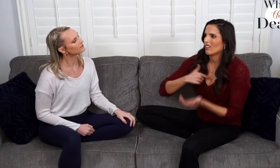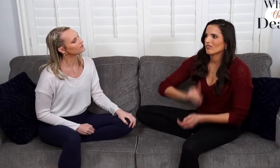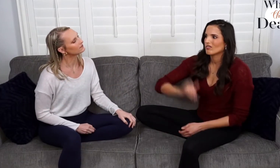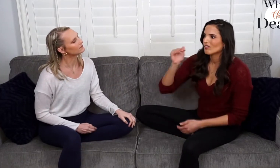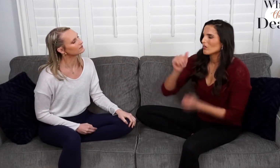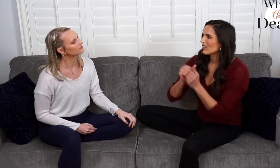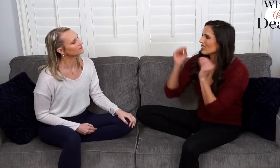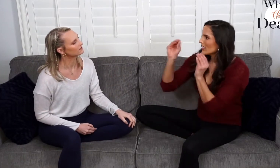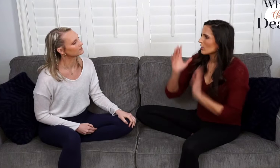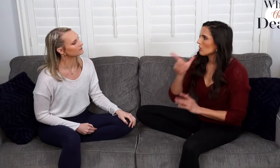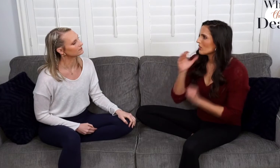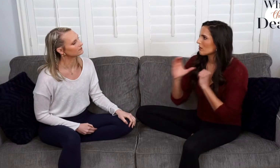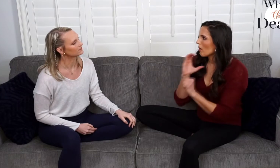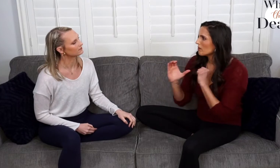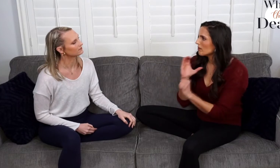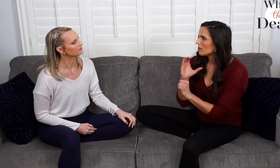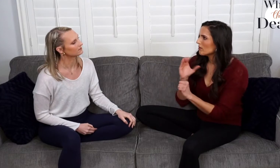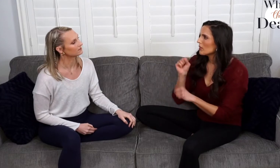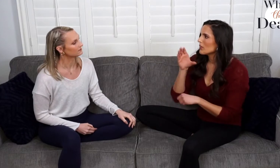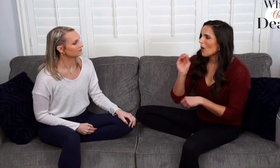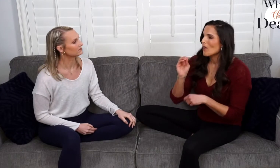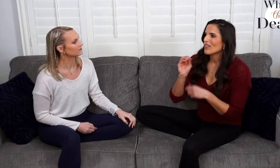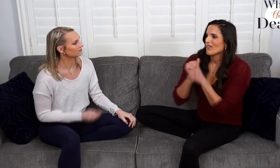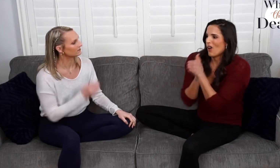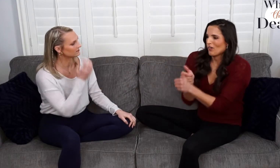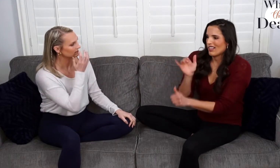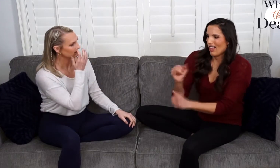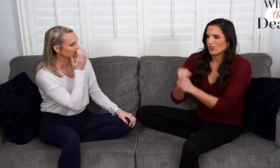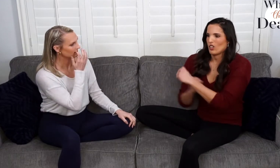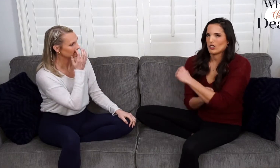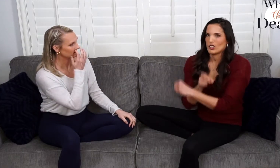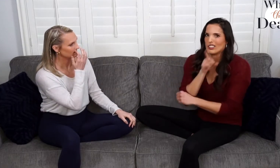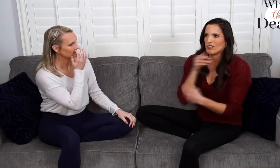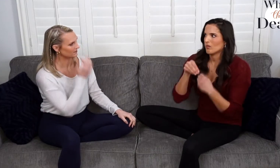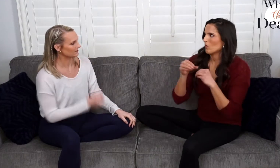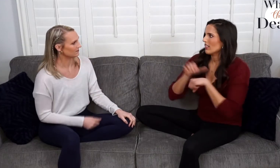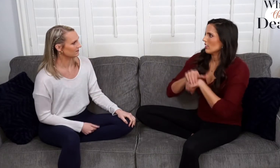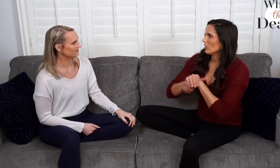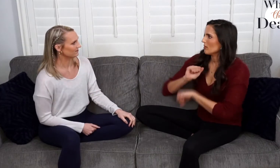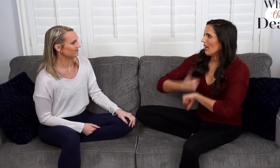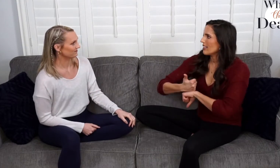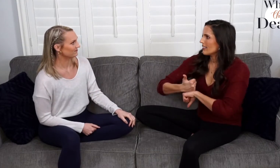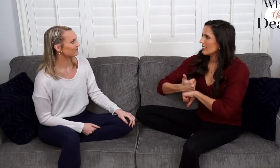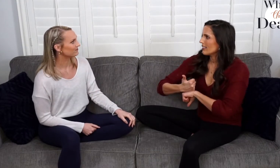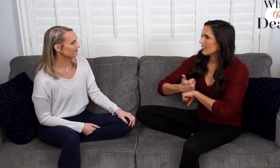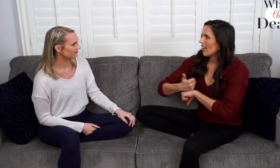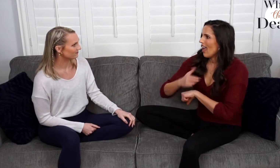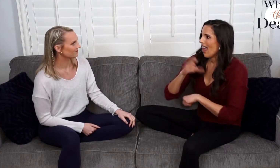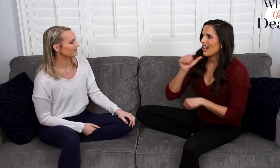because I grew up with teachers who SimComed so I followed that structure which is more English